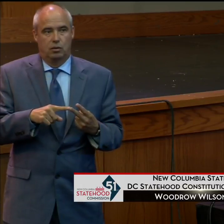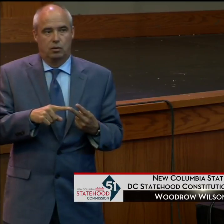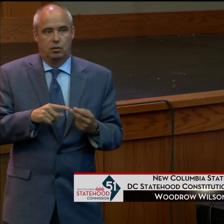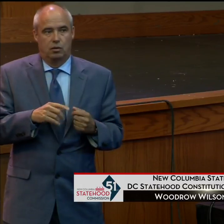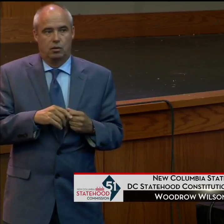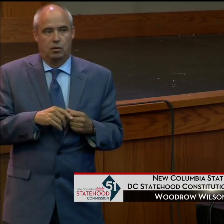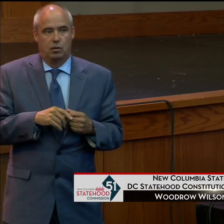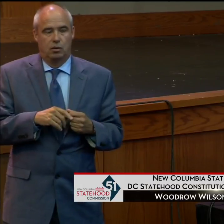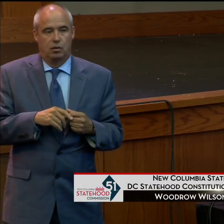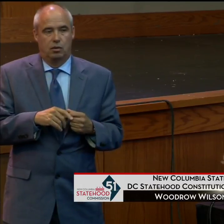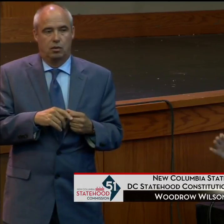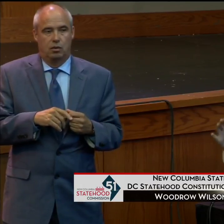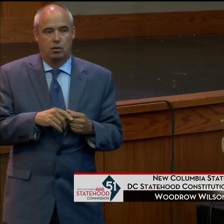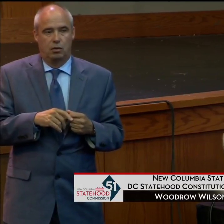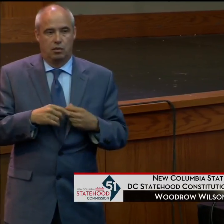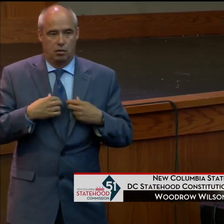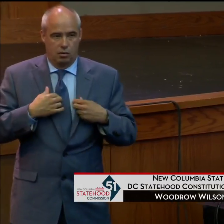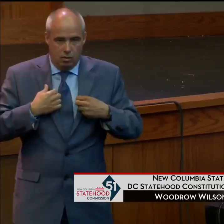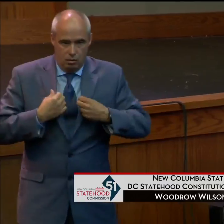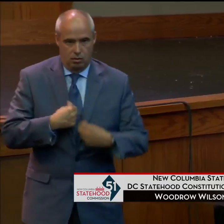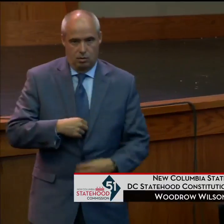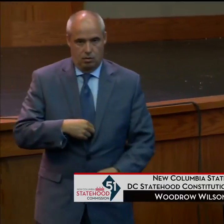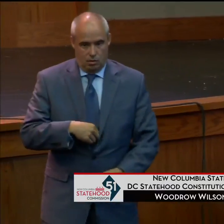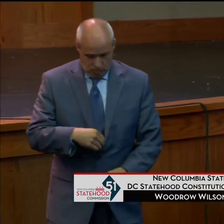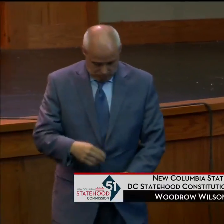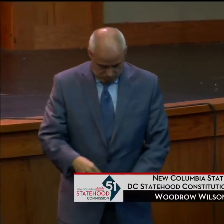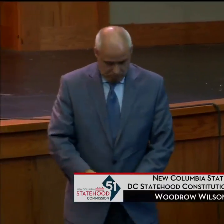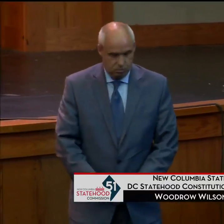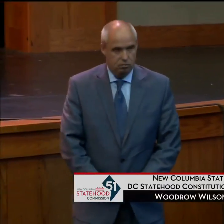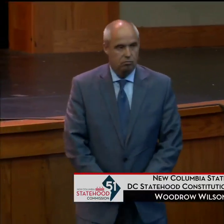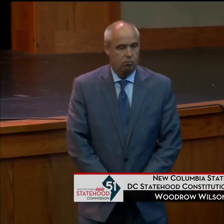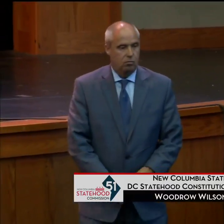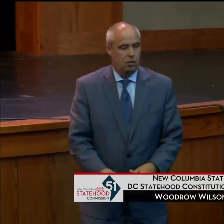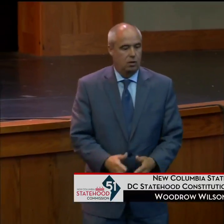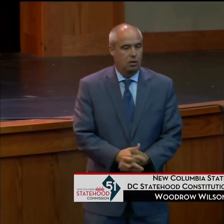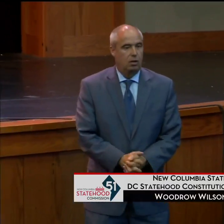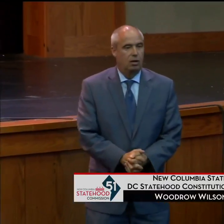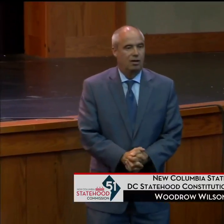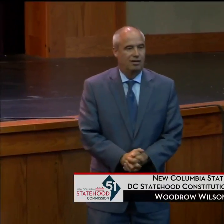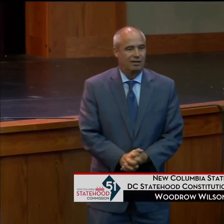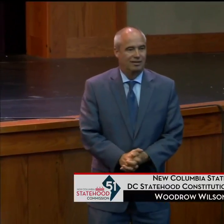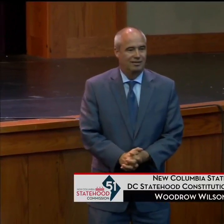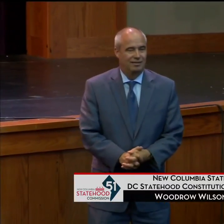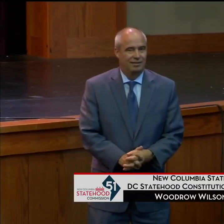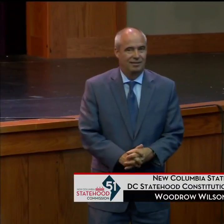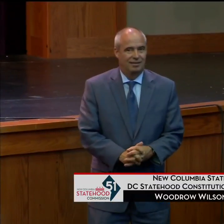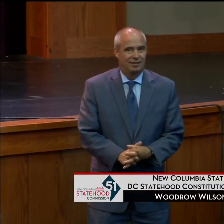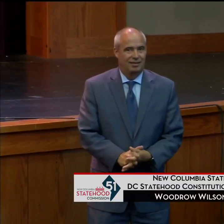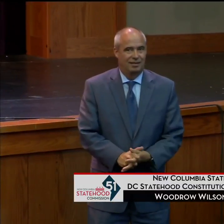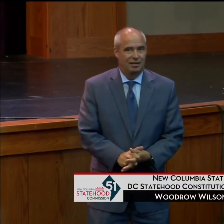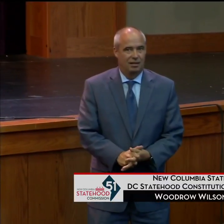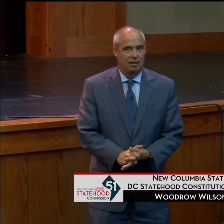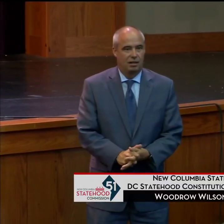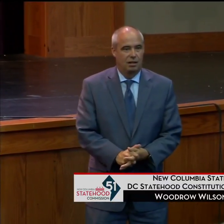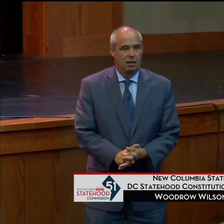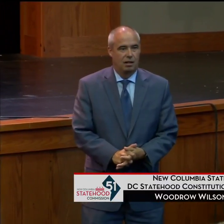BILL SLATTERY. THANK YOU.